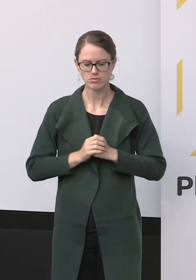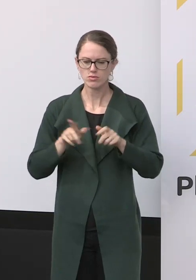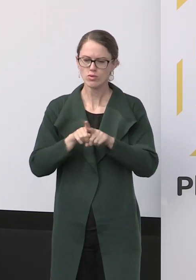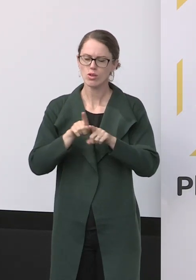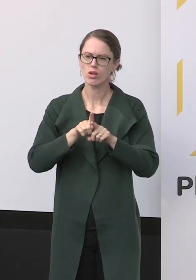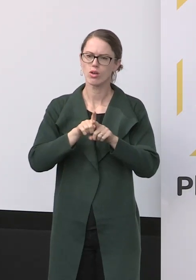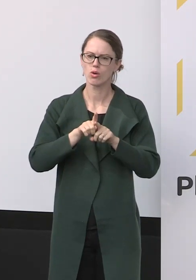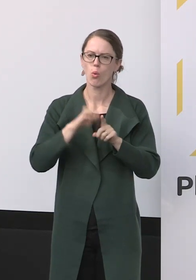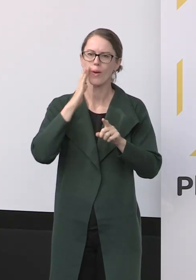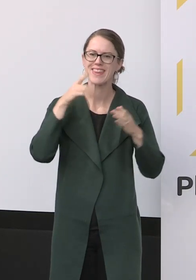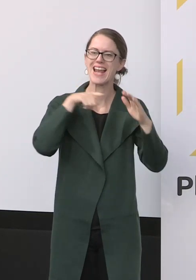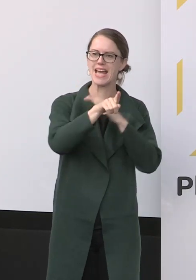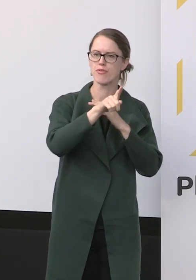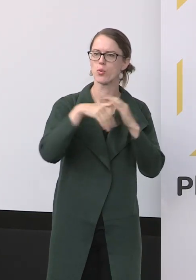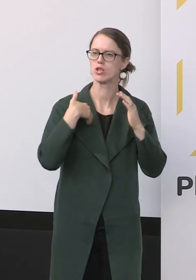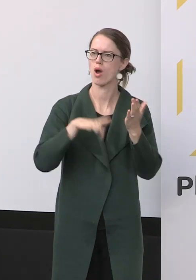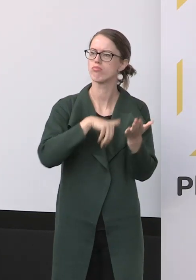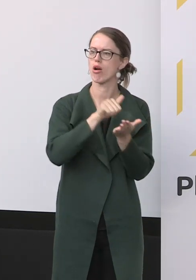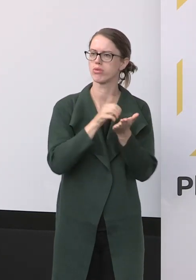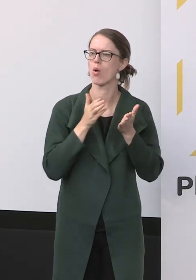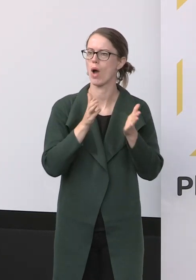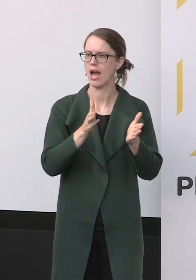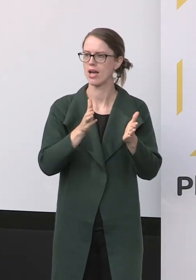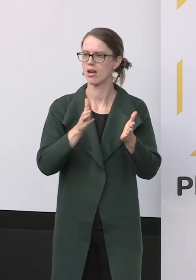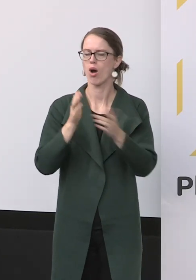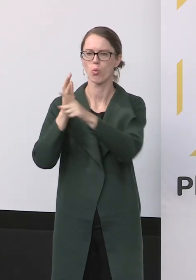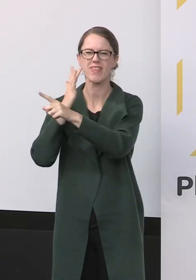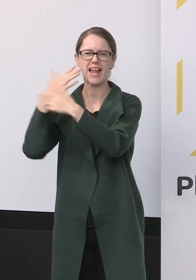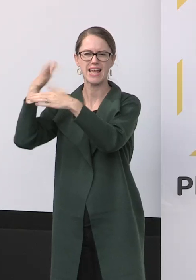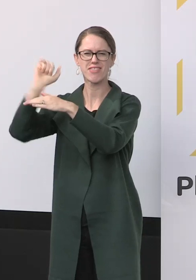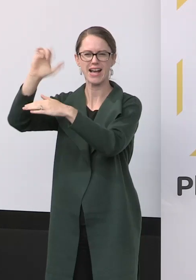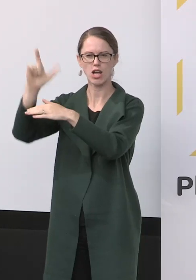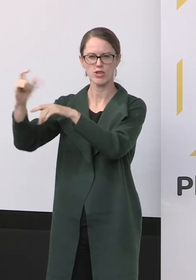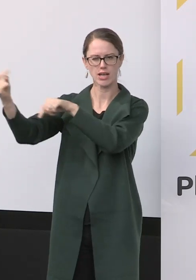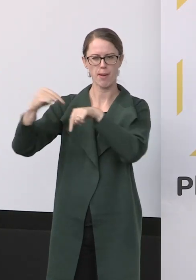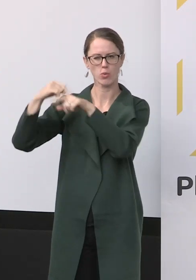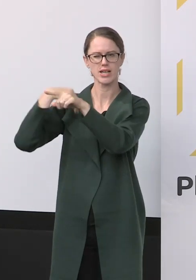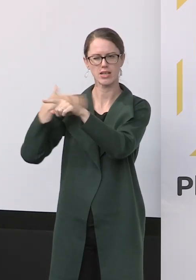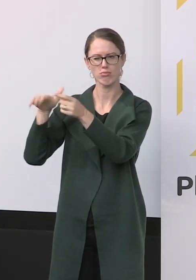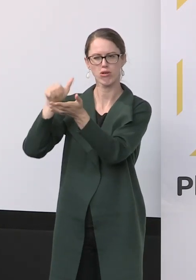isolation and/or quarantine when they come. Coupled with